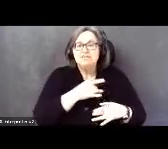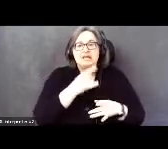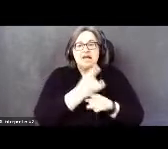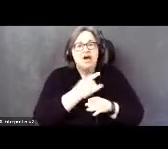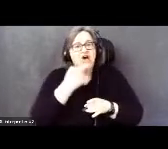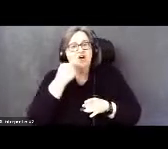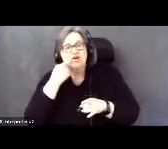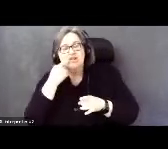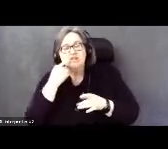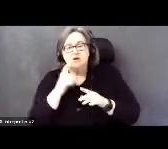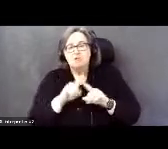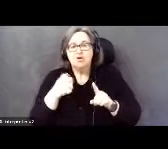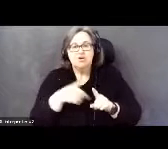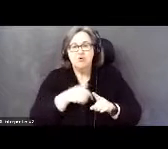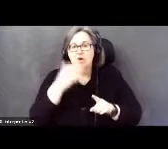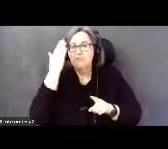We're missing other types of disorders